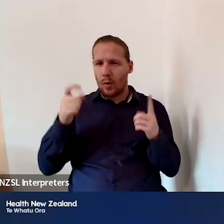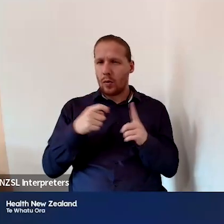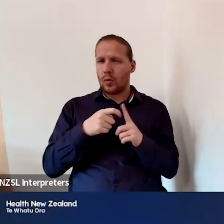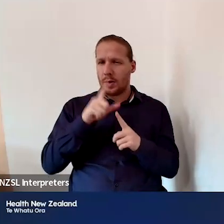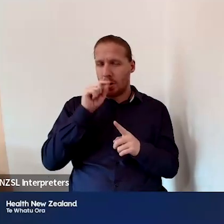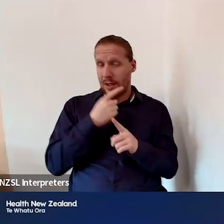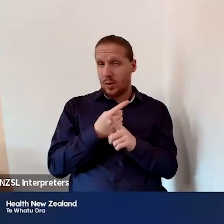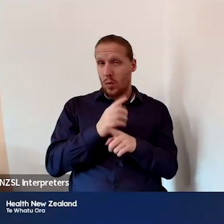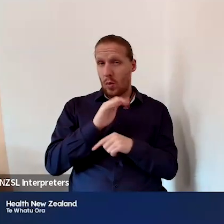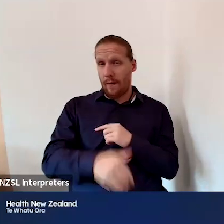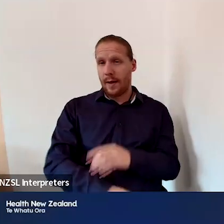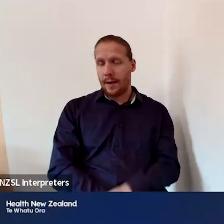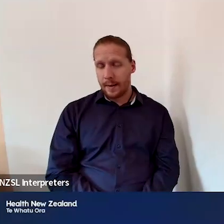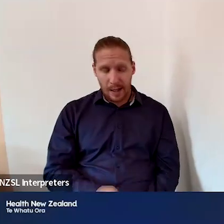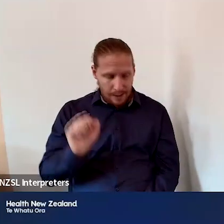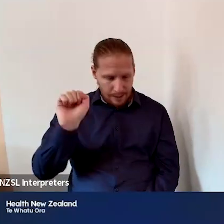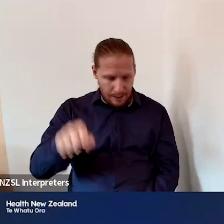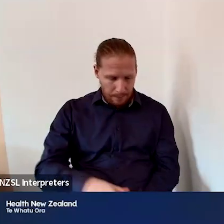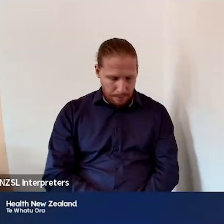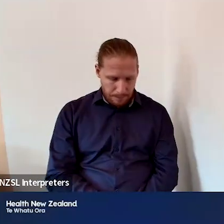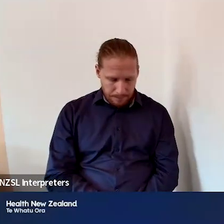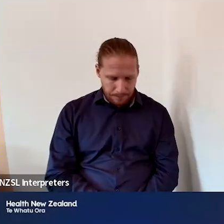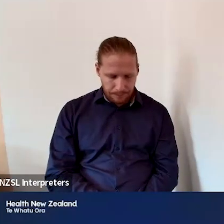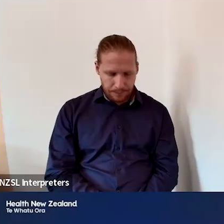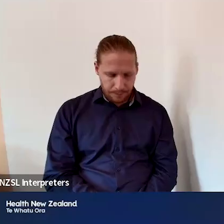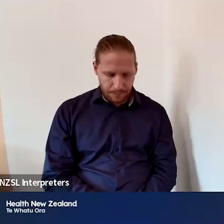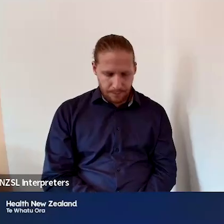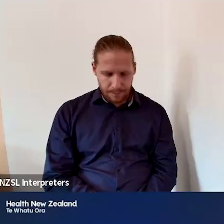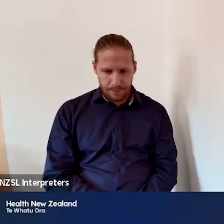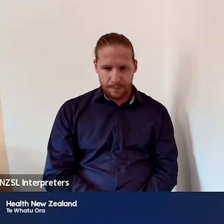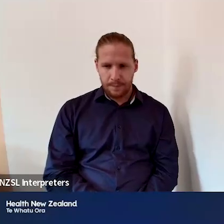Yeah, absolutely. But just before that, I'll just say, to the questioner that,